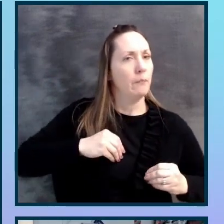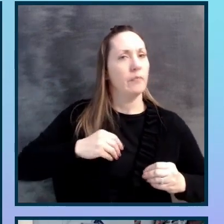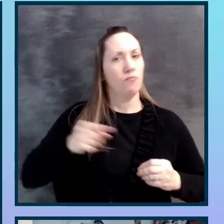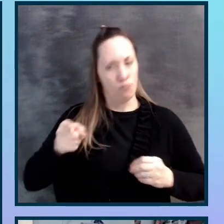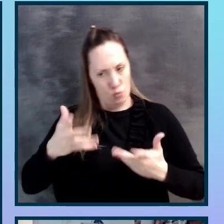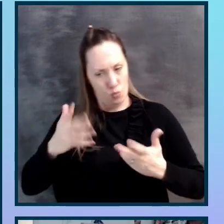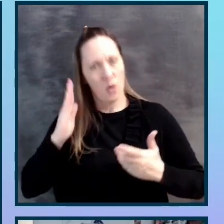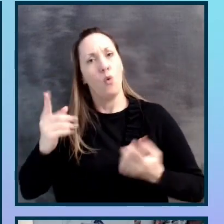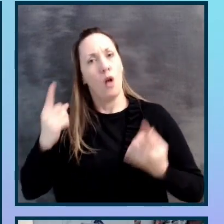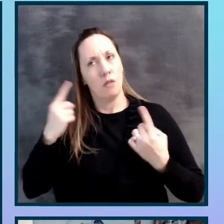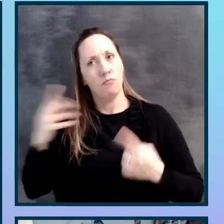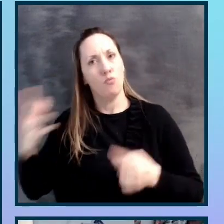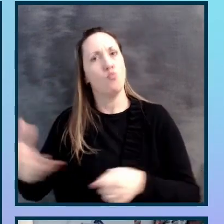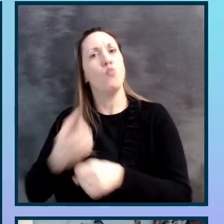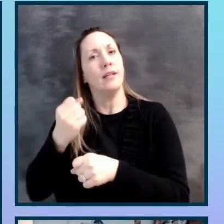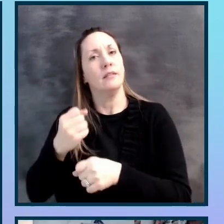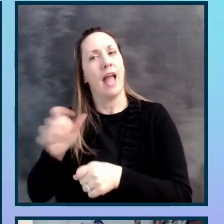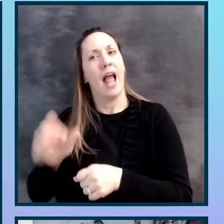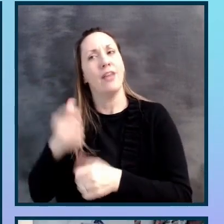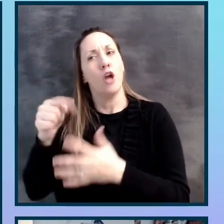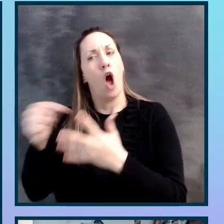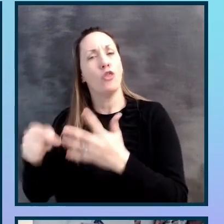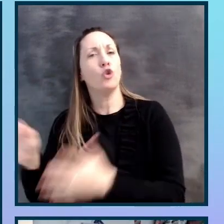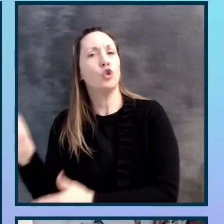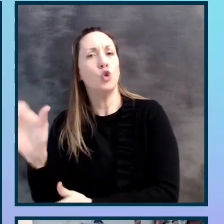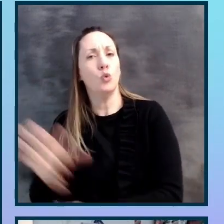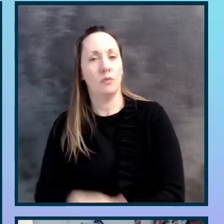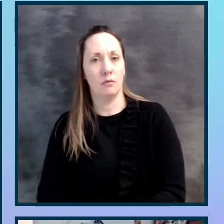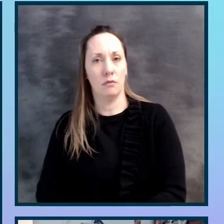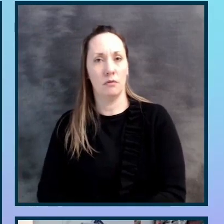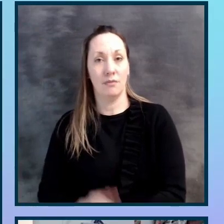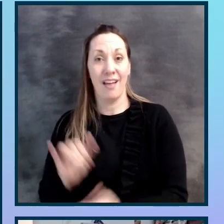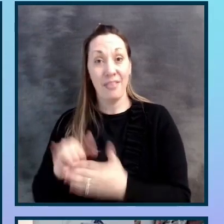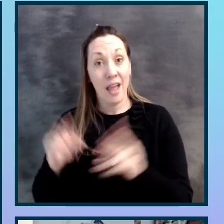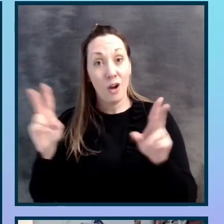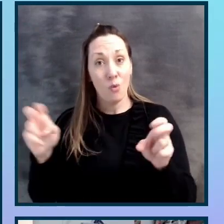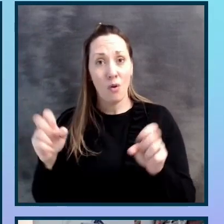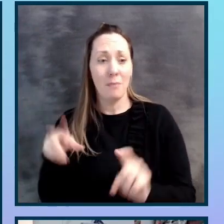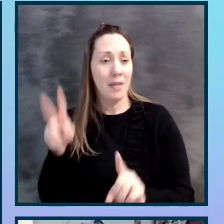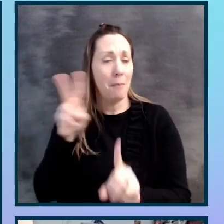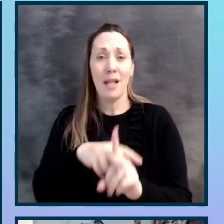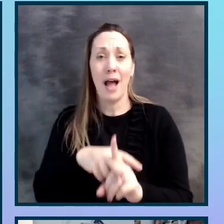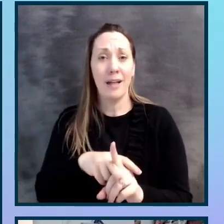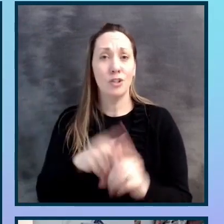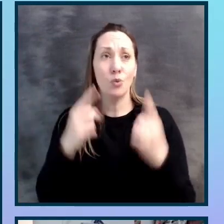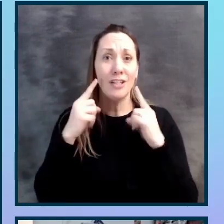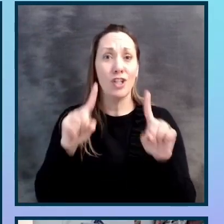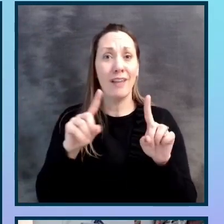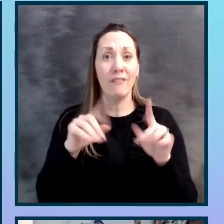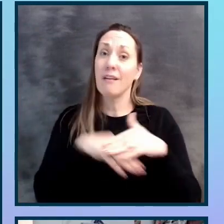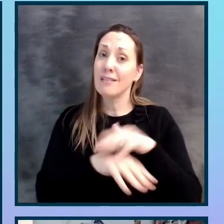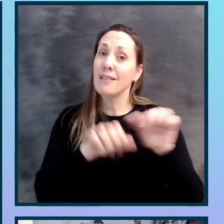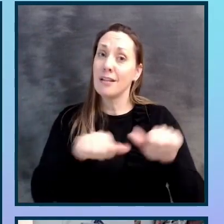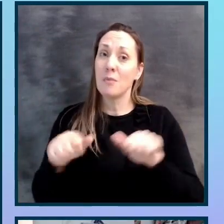and the others, too." This quote could just as easily be applied to achieving accessibility for your company